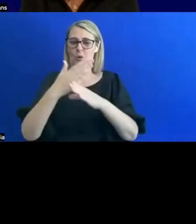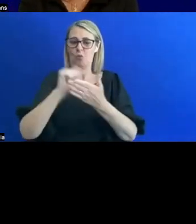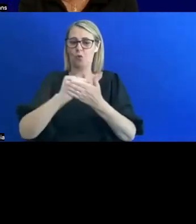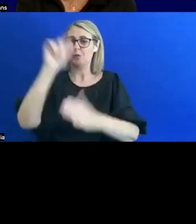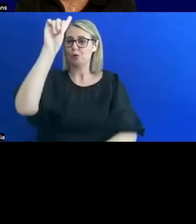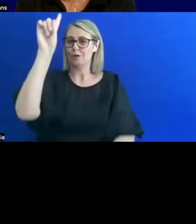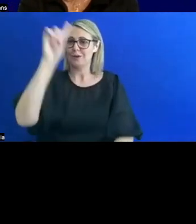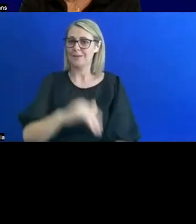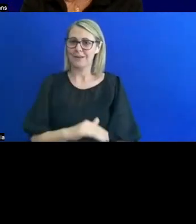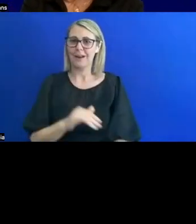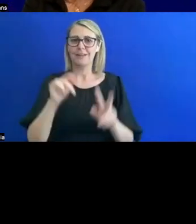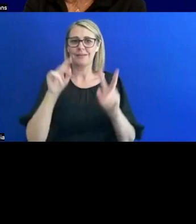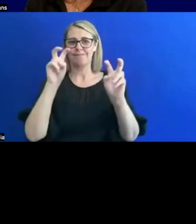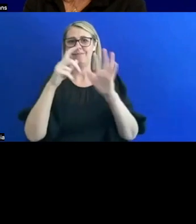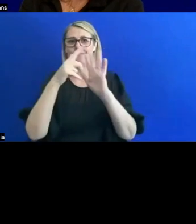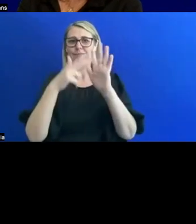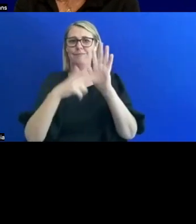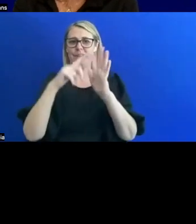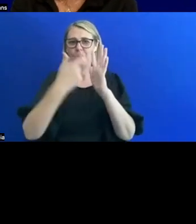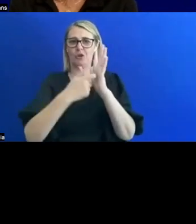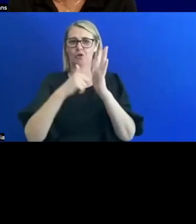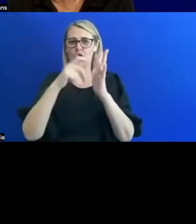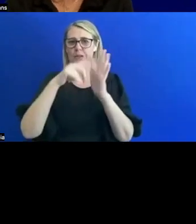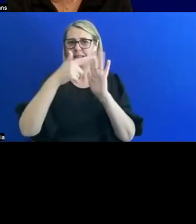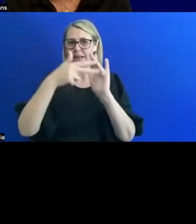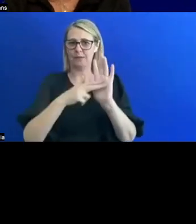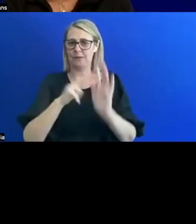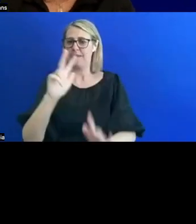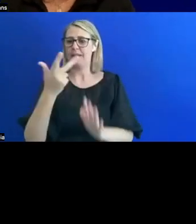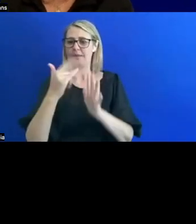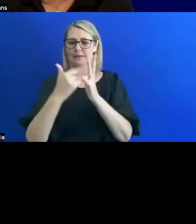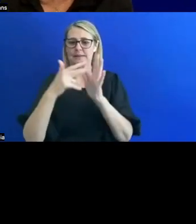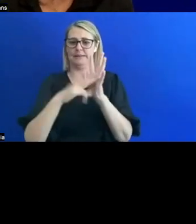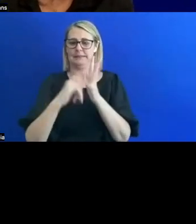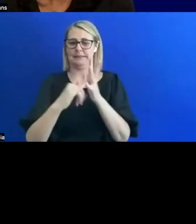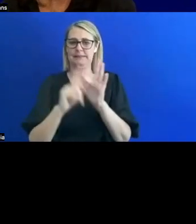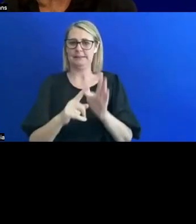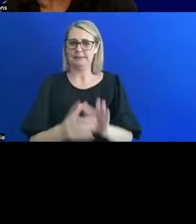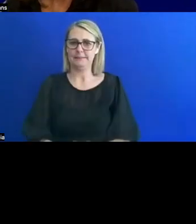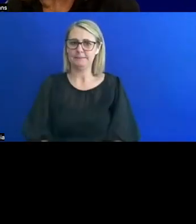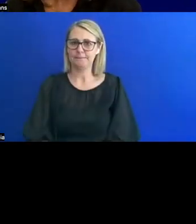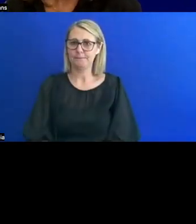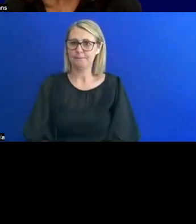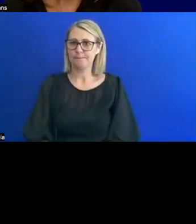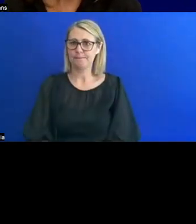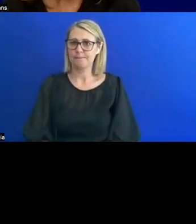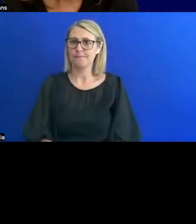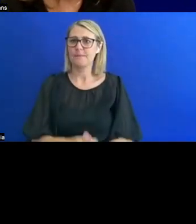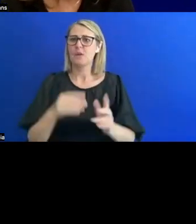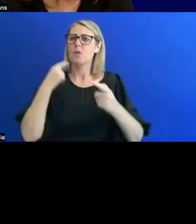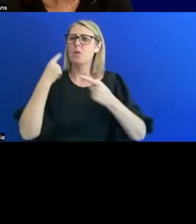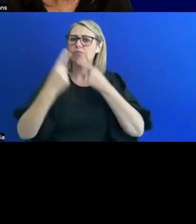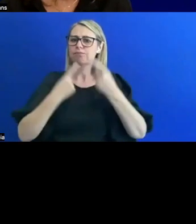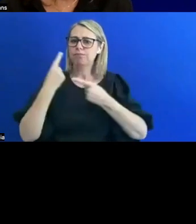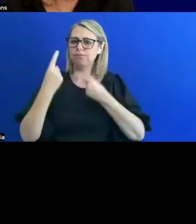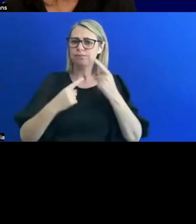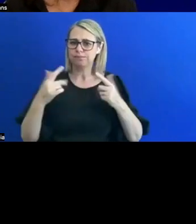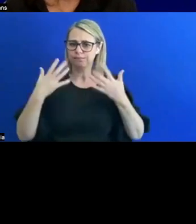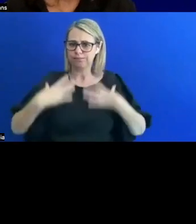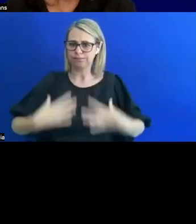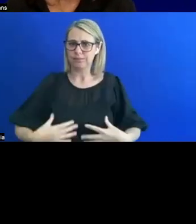titled, Interoception, the eighth sense. For audio description, I'm a woman in her 50s with silvering